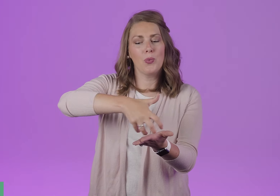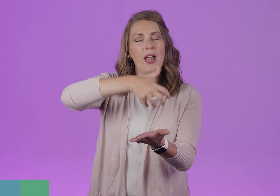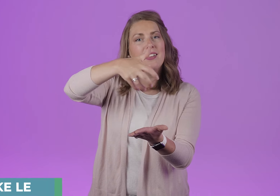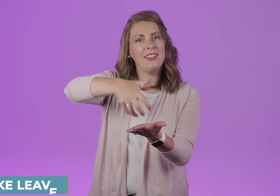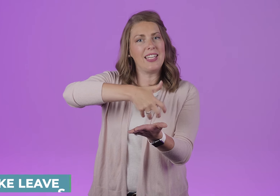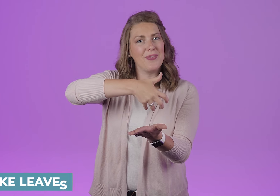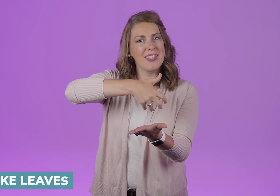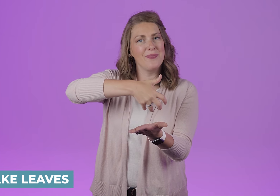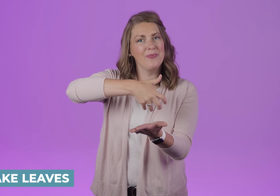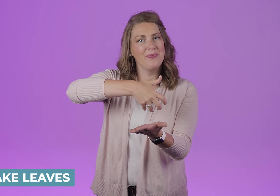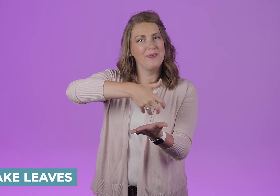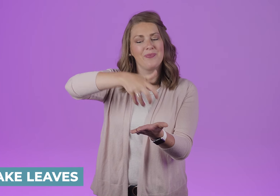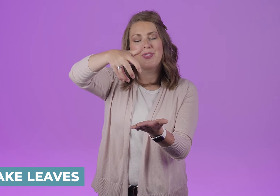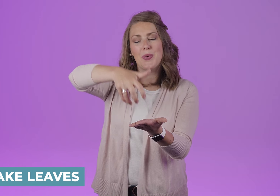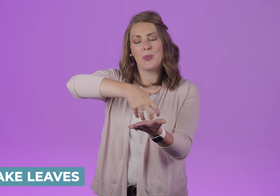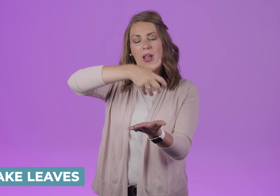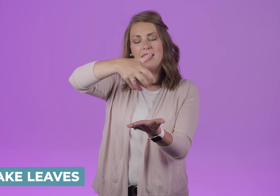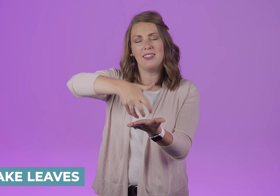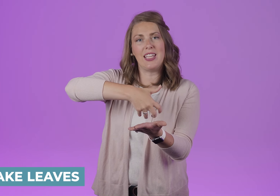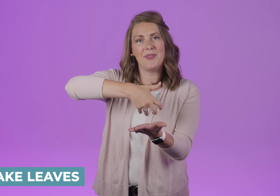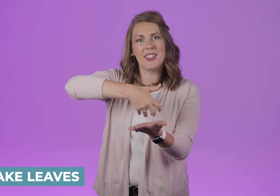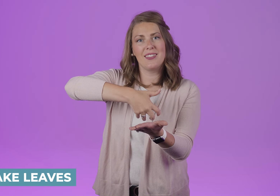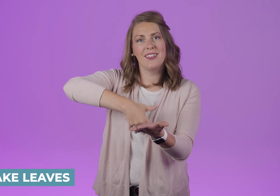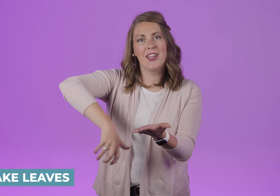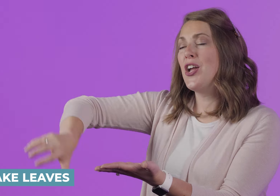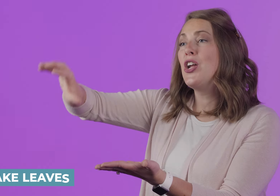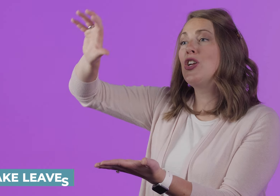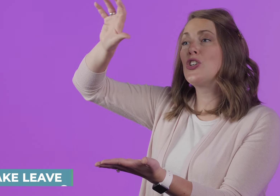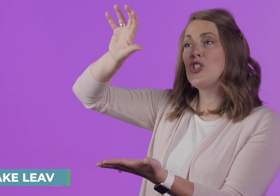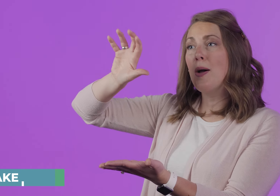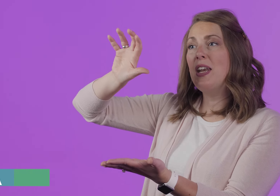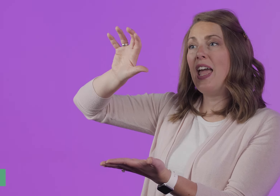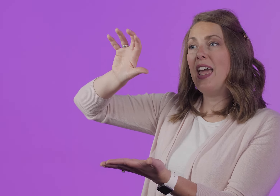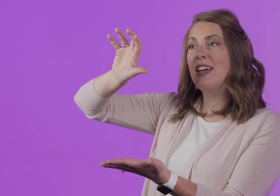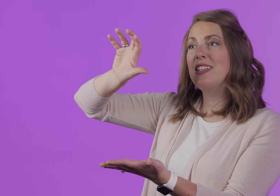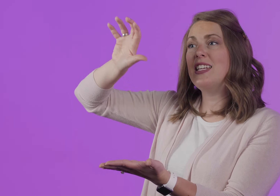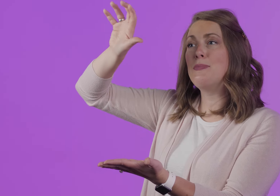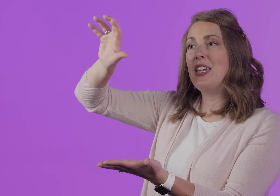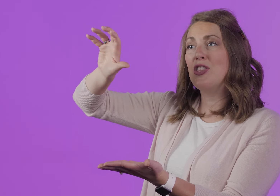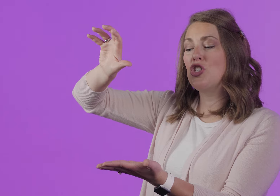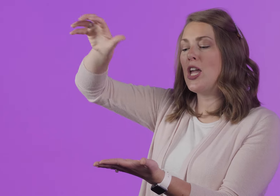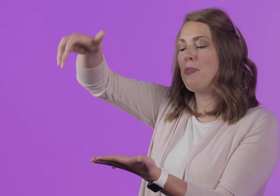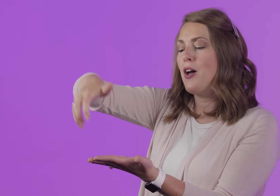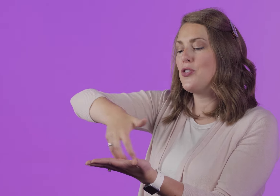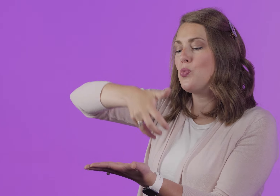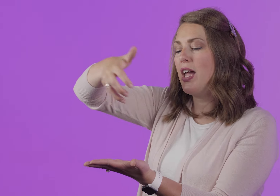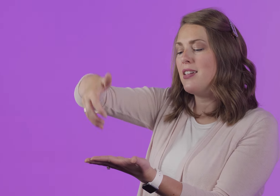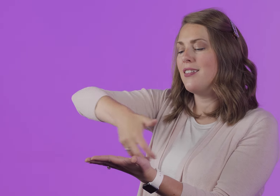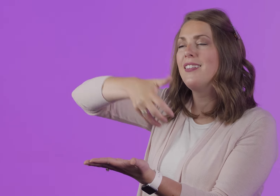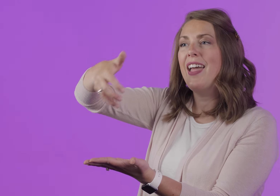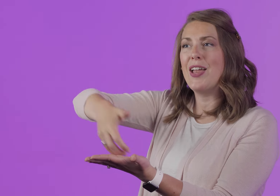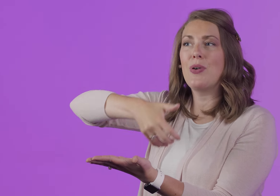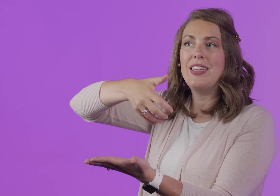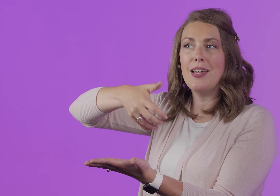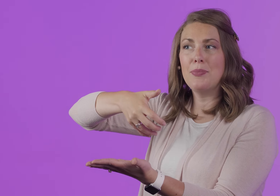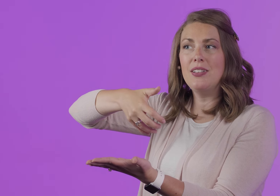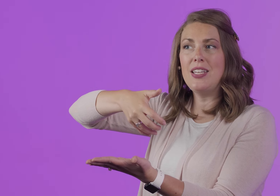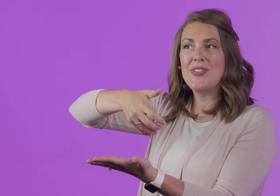Rake leaves. Your dominant hand is making the shape of the rake and raking up the leaves